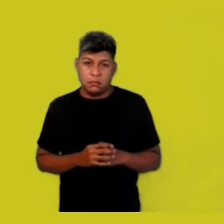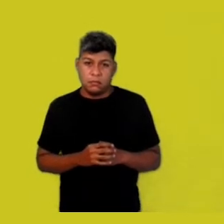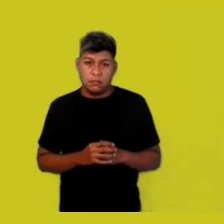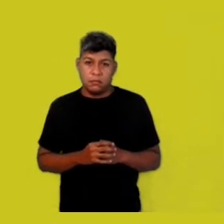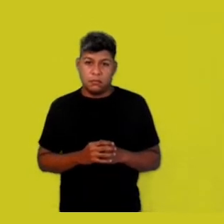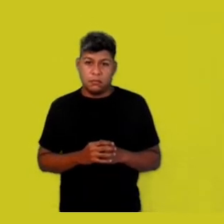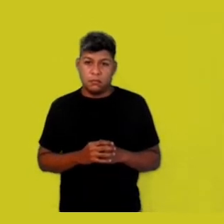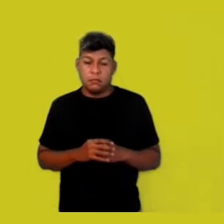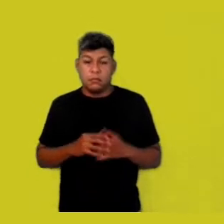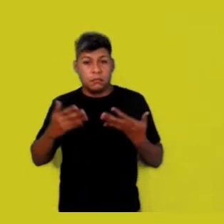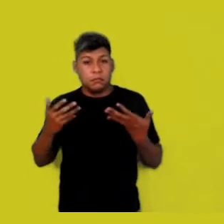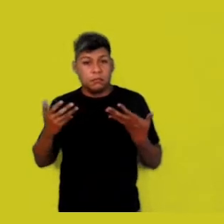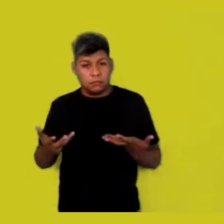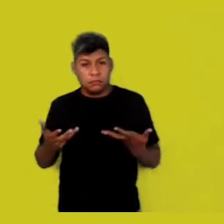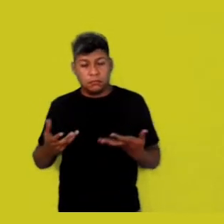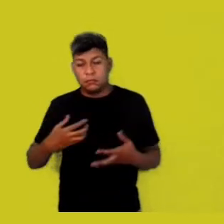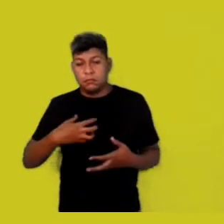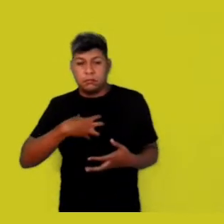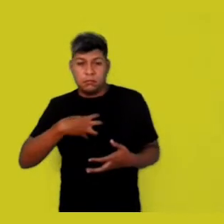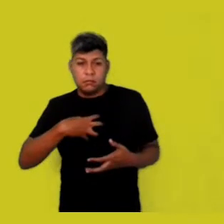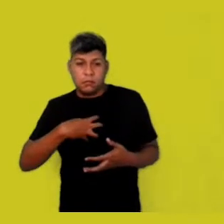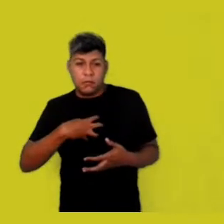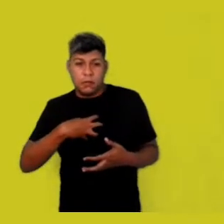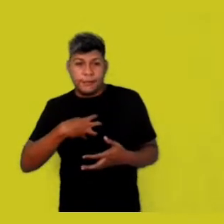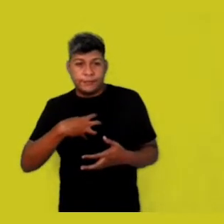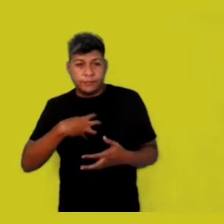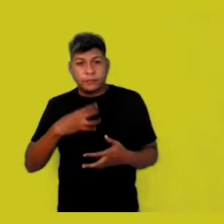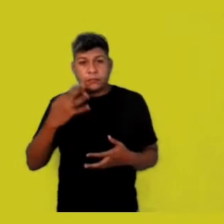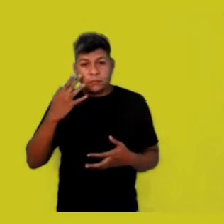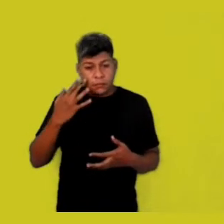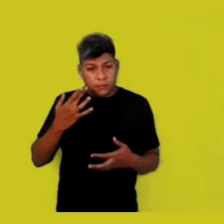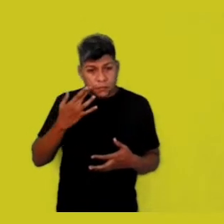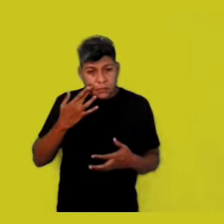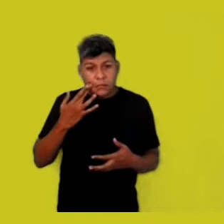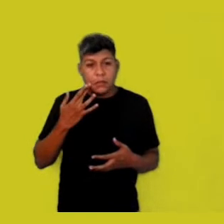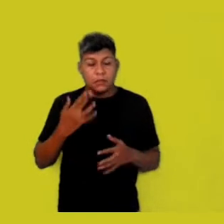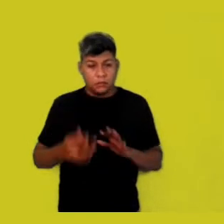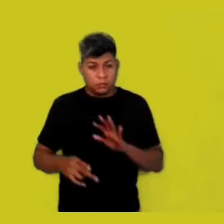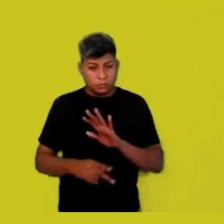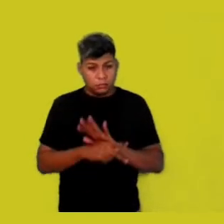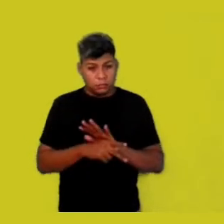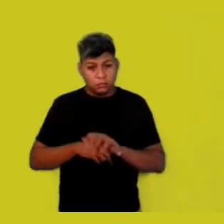So, in that sense, I think that for a certain path of Western thought,